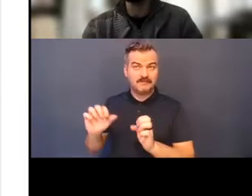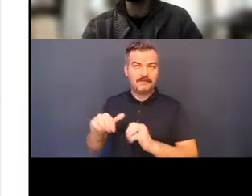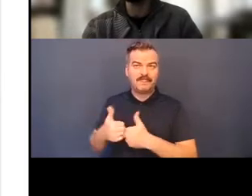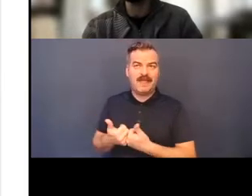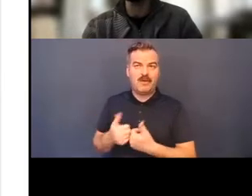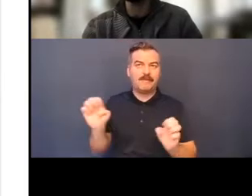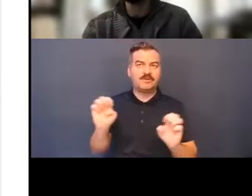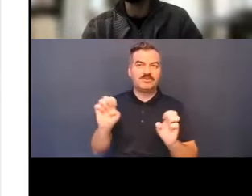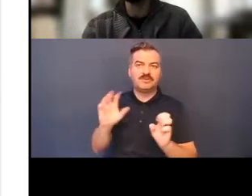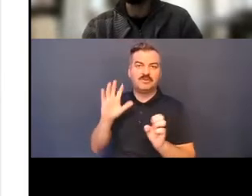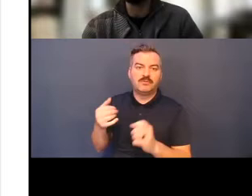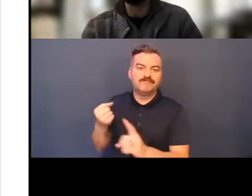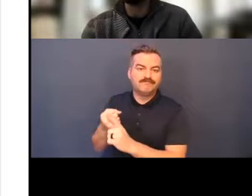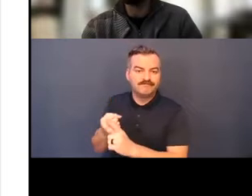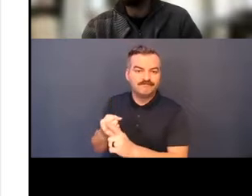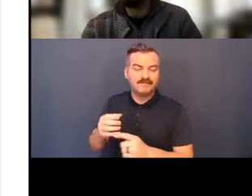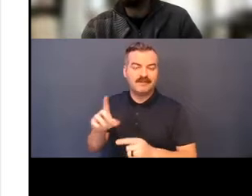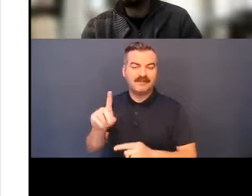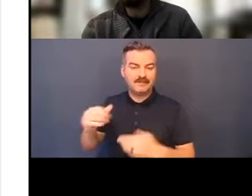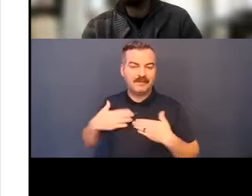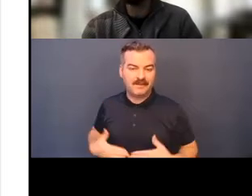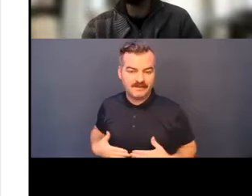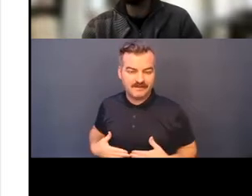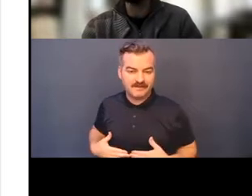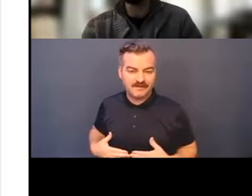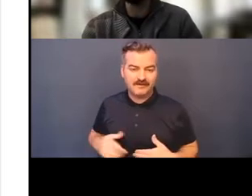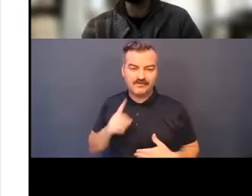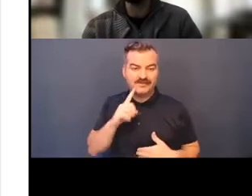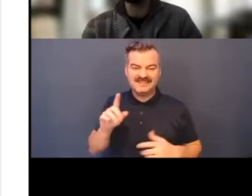unfold from disabled bodies as a starting 15:37:38 point is fundamentally different